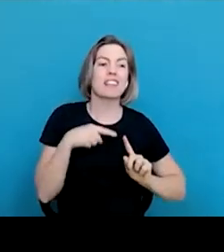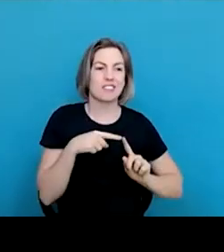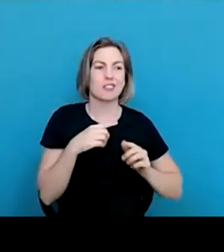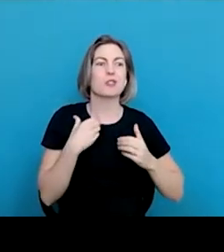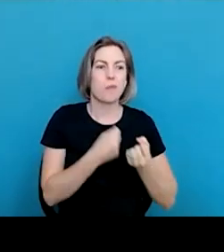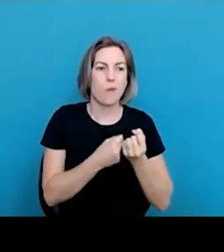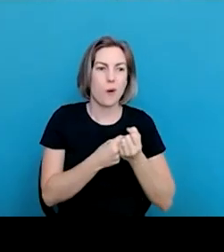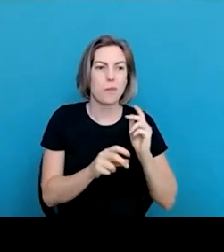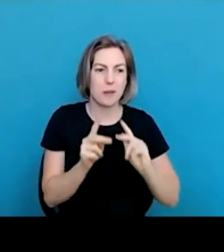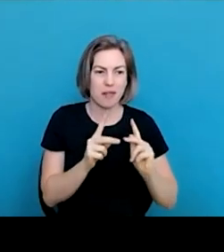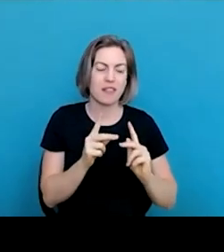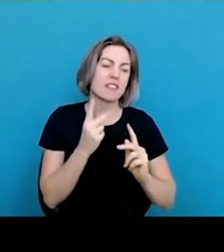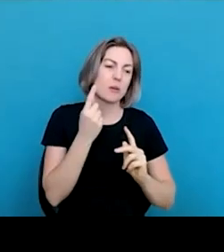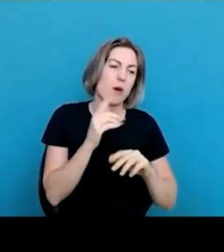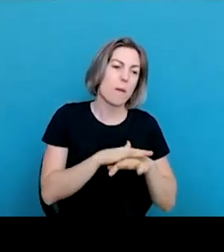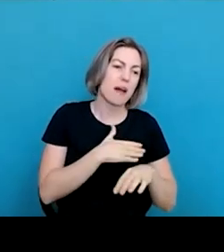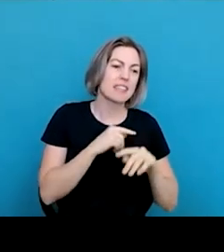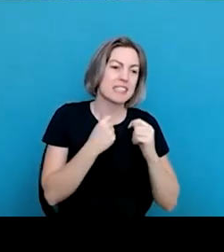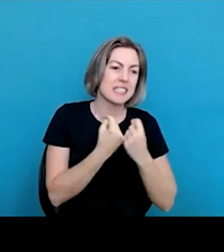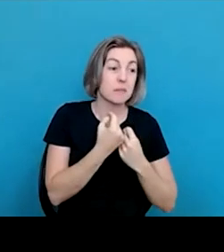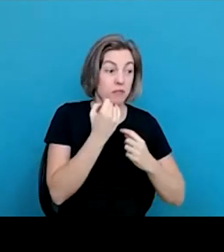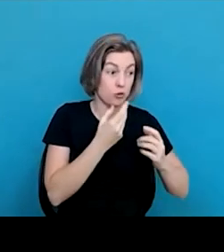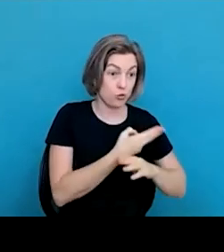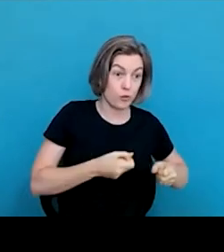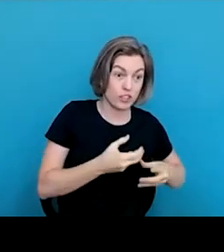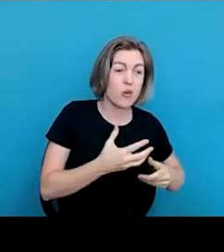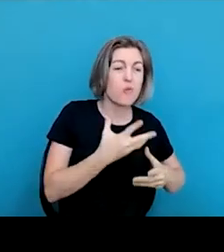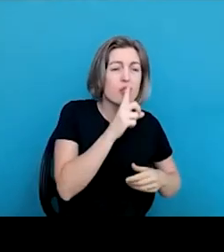Someone in my team is a wheelchair user who would love to sky dive but that is probably